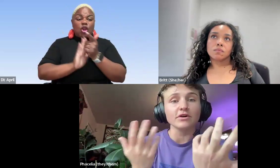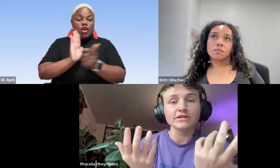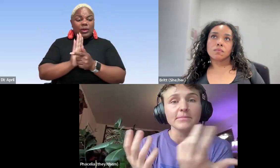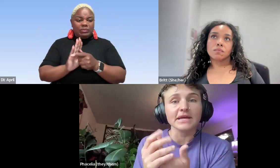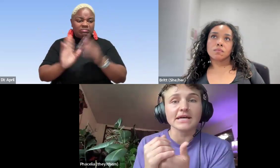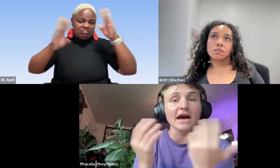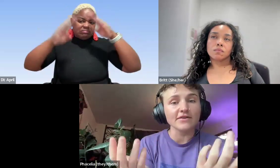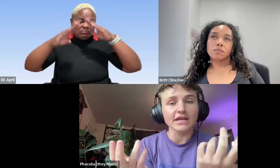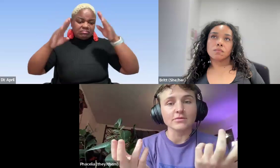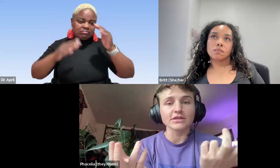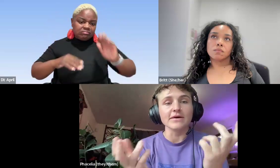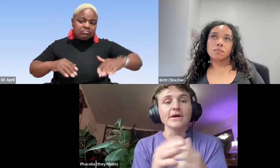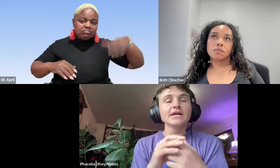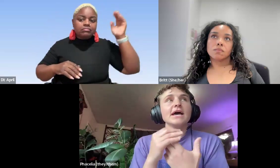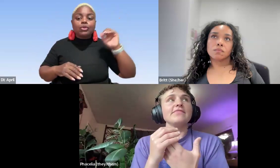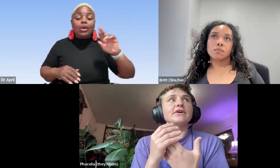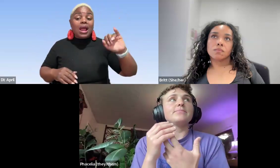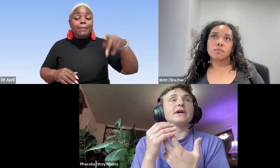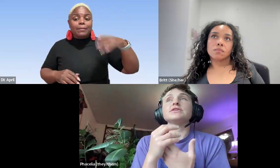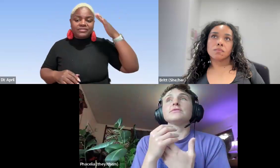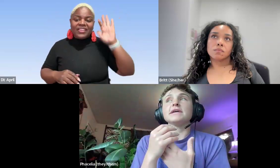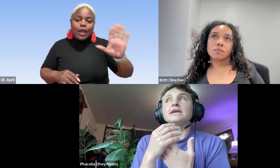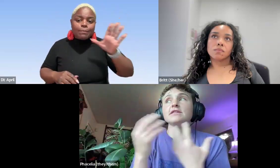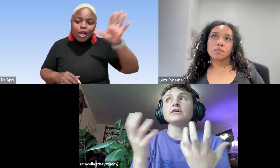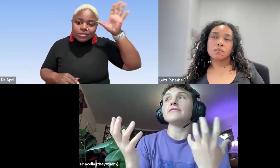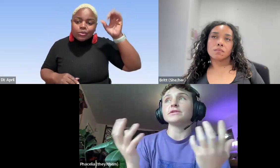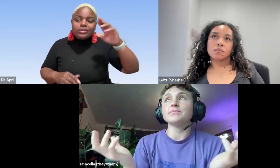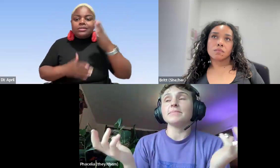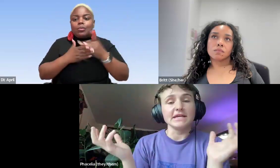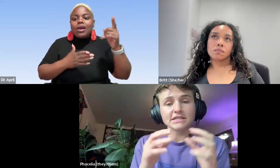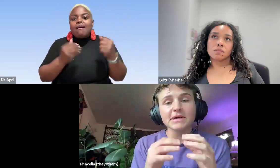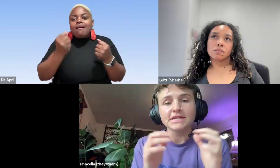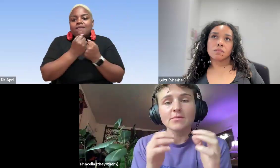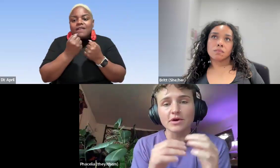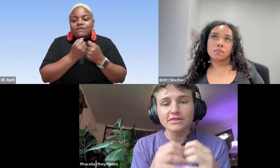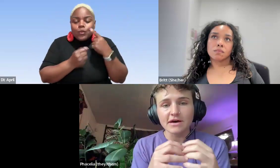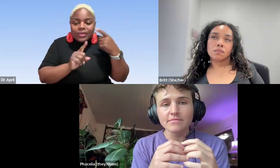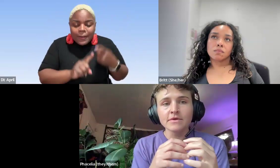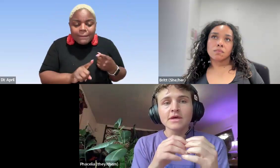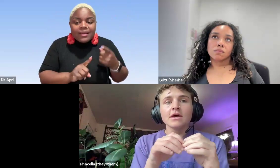or somebody has advocated with them, and their parents are being, their loved ones are being paid to spend time with them.